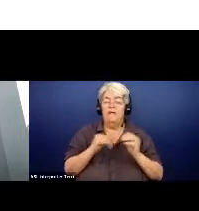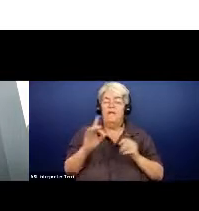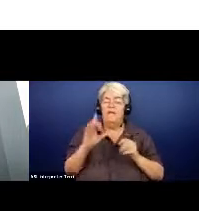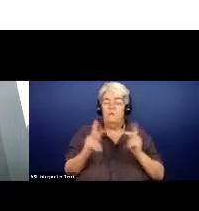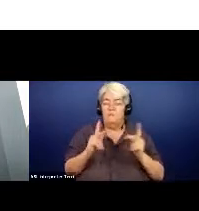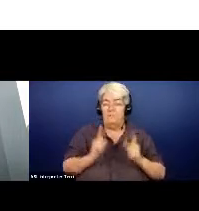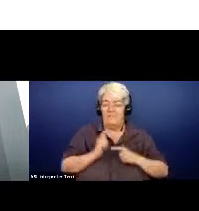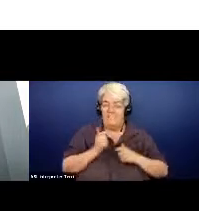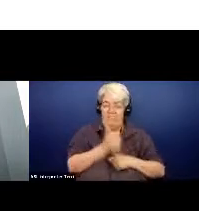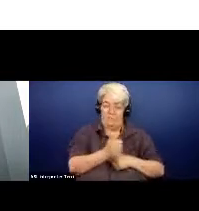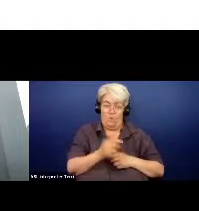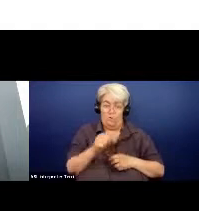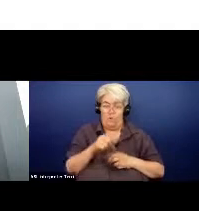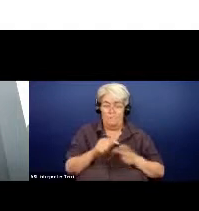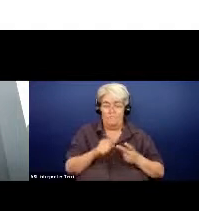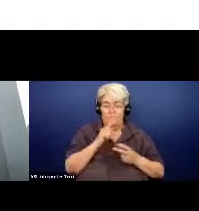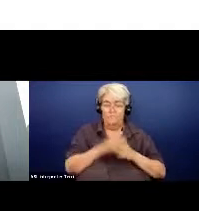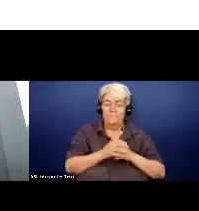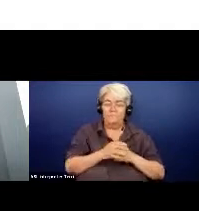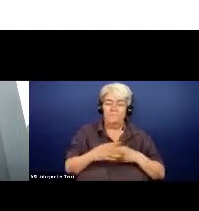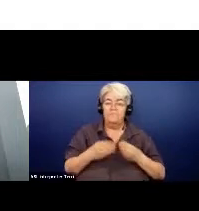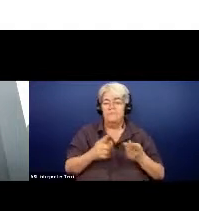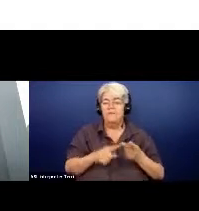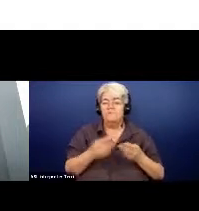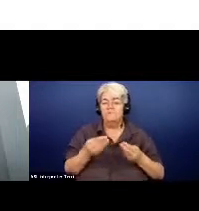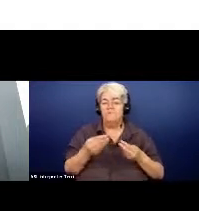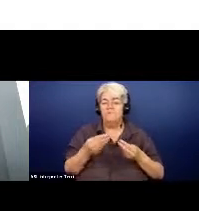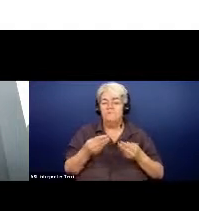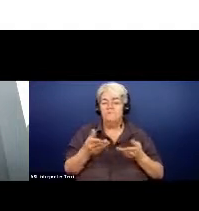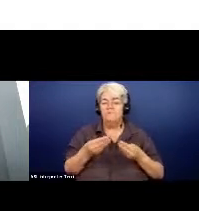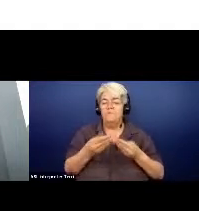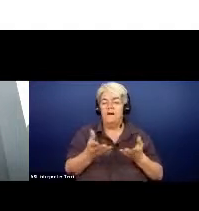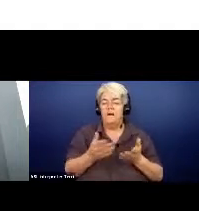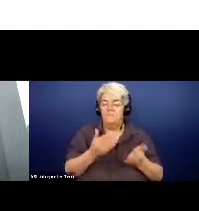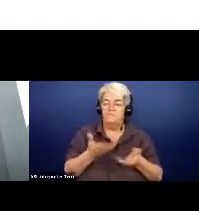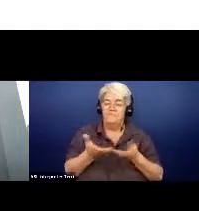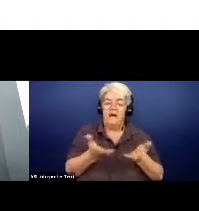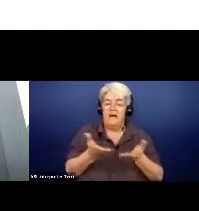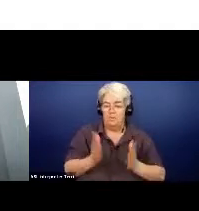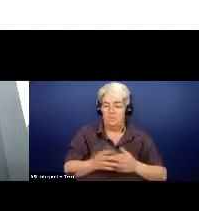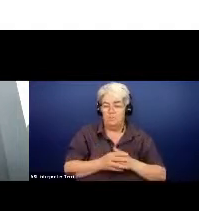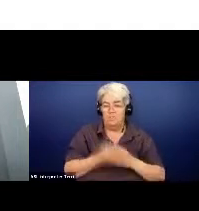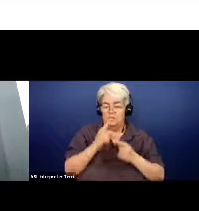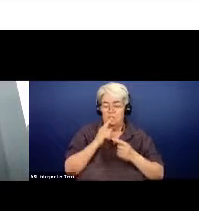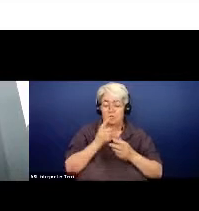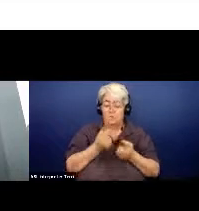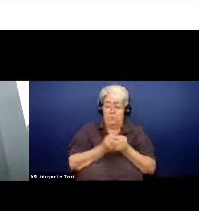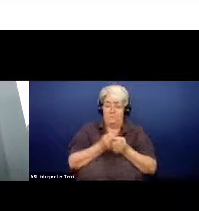and it incentivized lots of partners to serve people in the community with more challenging needs. With all of these examples,